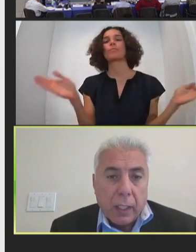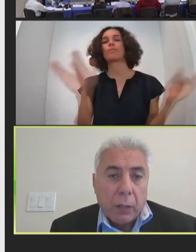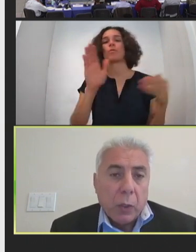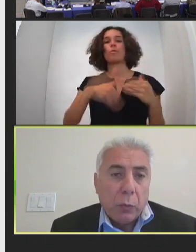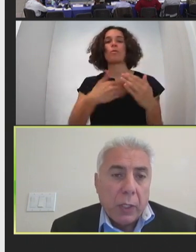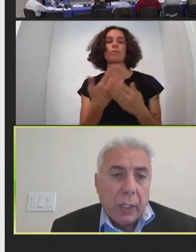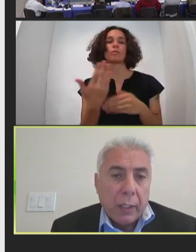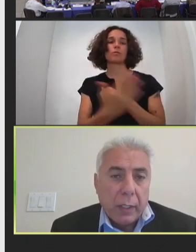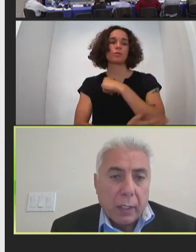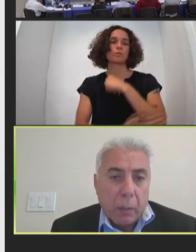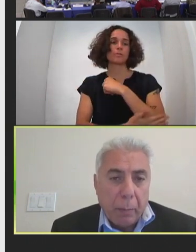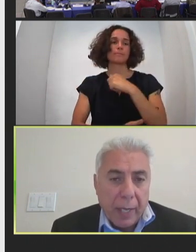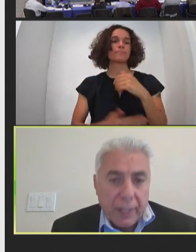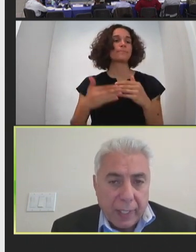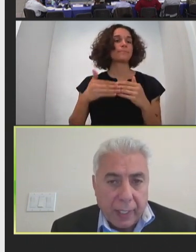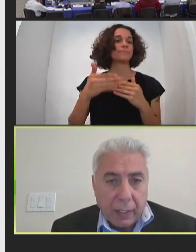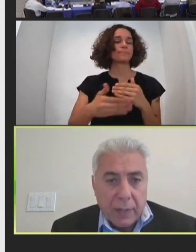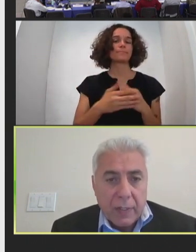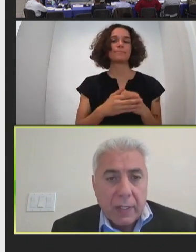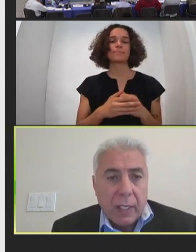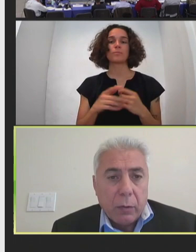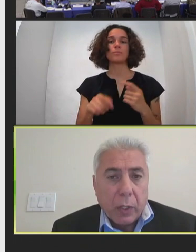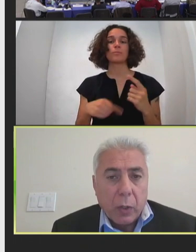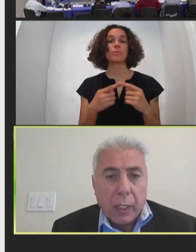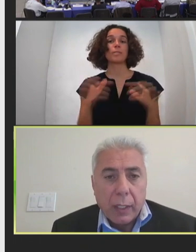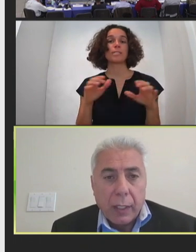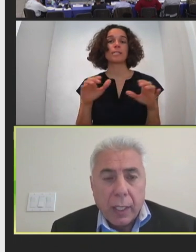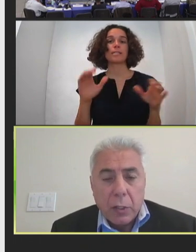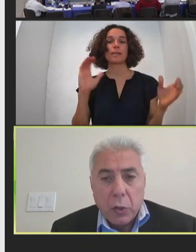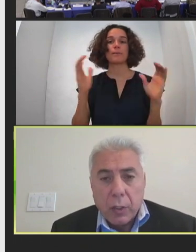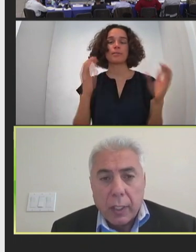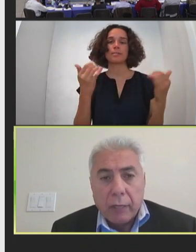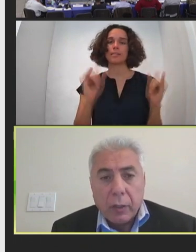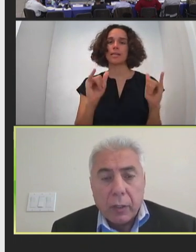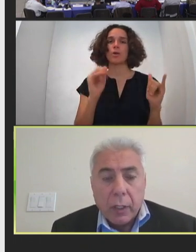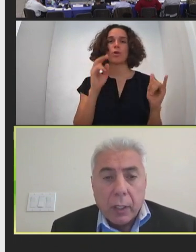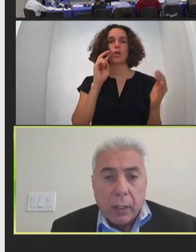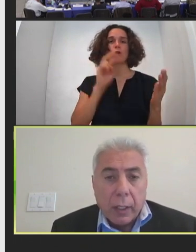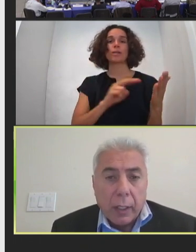And then when we did the comparison, again, this is still -- we're looking at the national level.